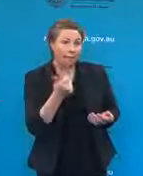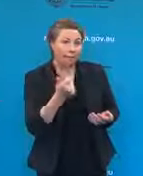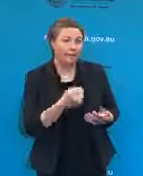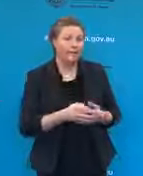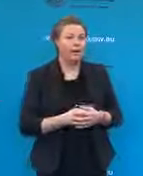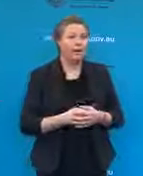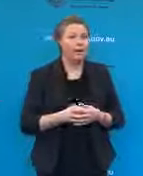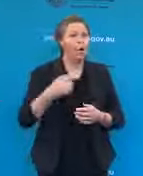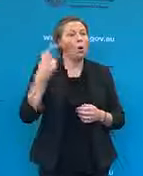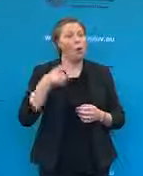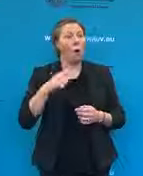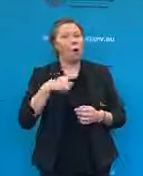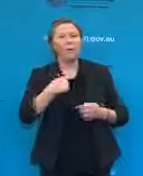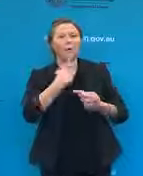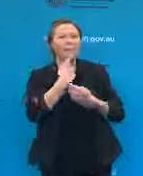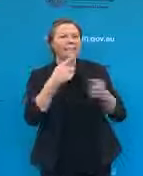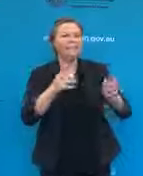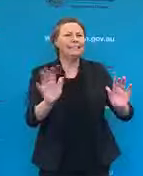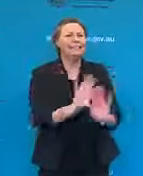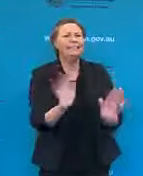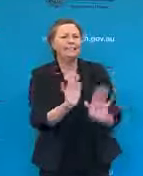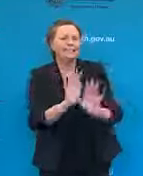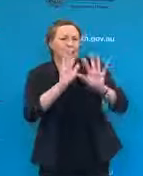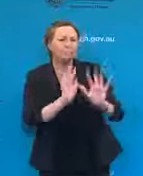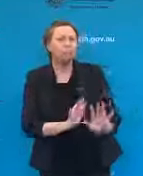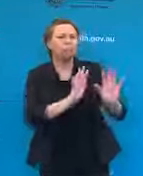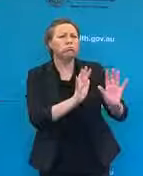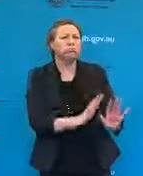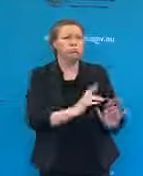recommending against these events. 1.was the risk of spreading, but the other